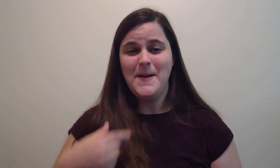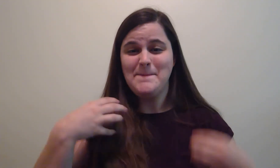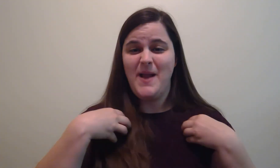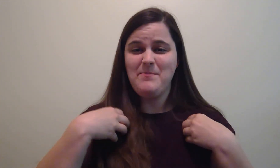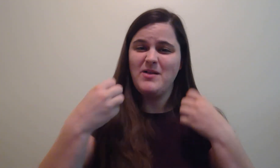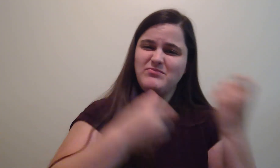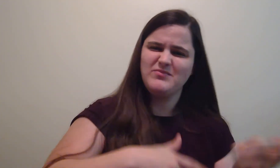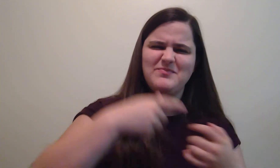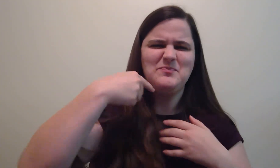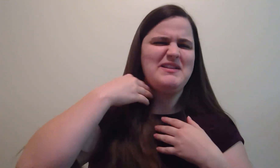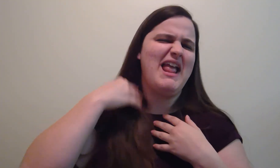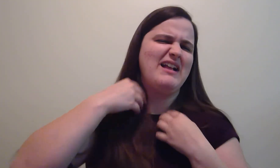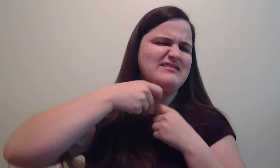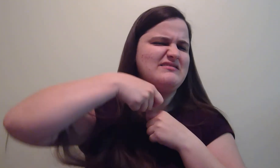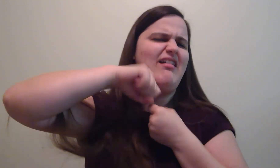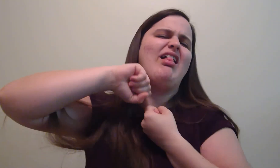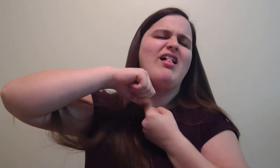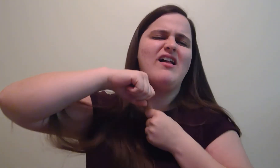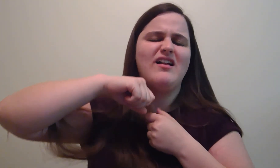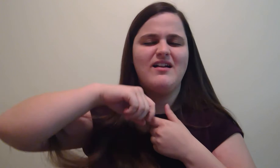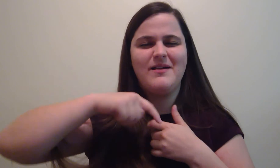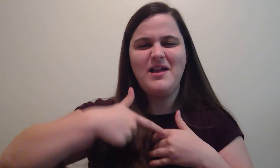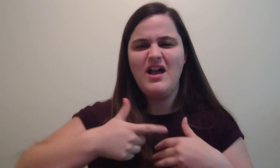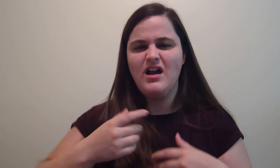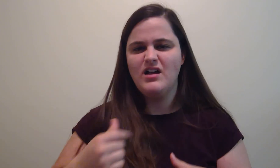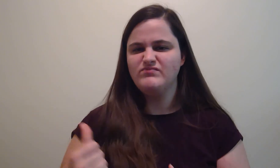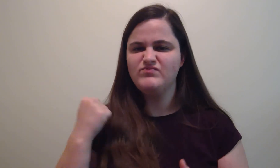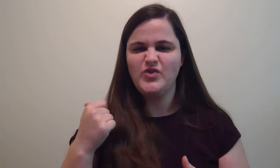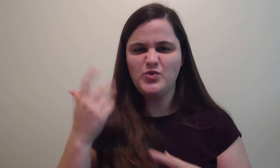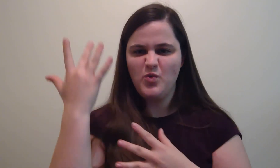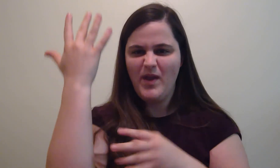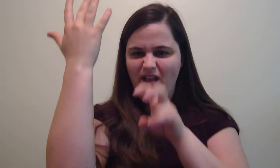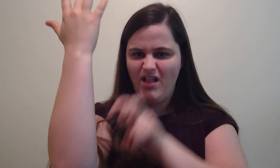I dropped my backpack and wrenched my neck, and that did it.